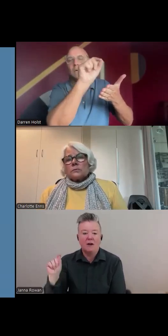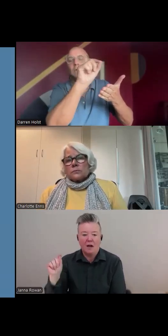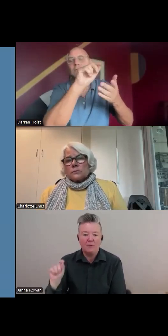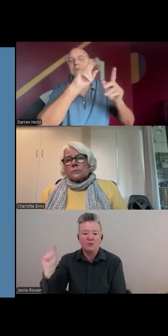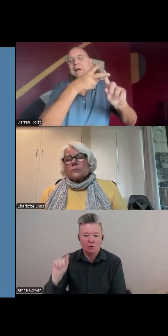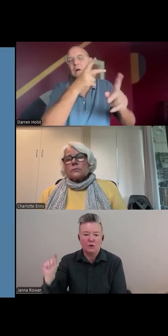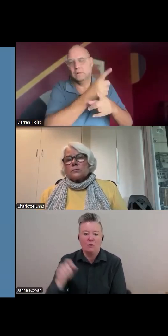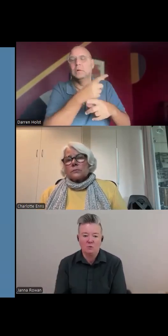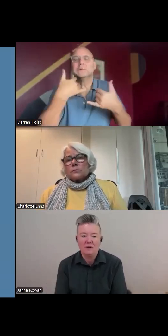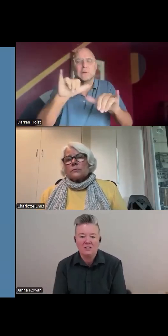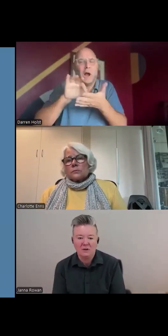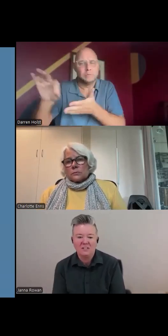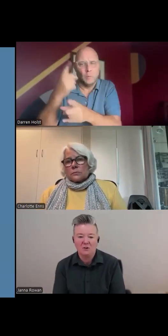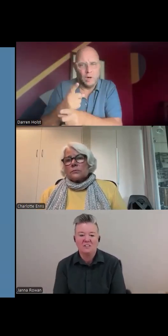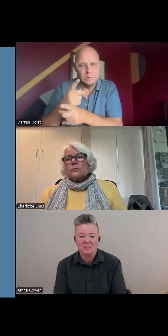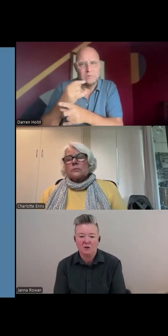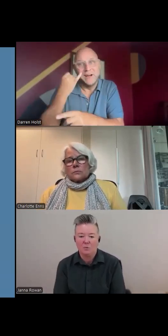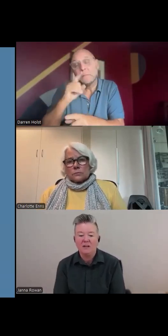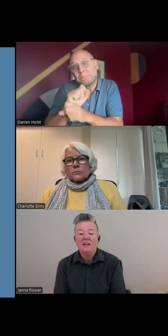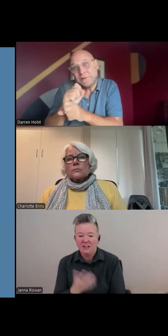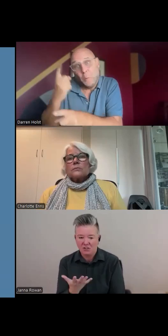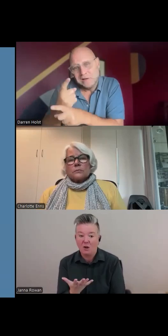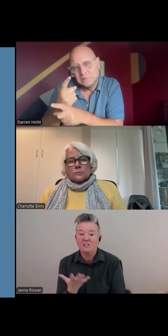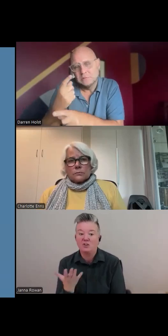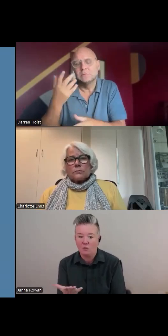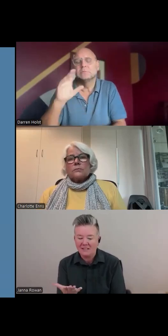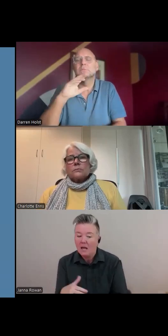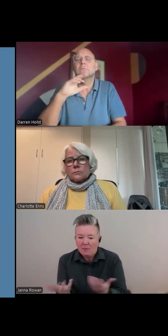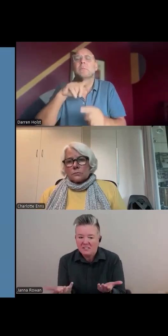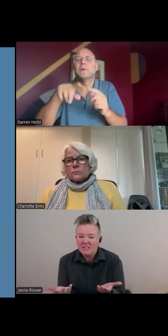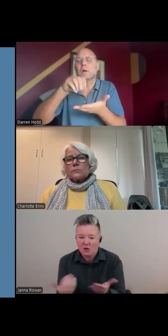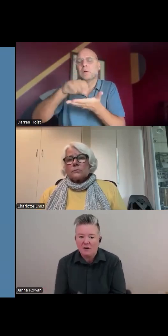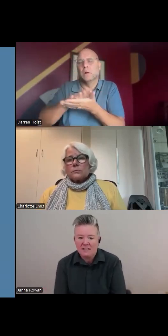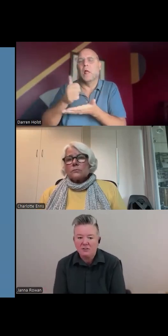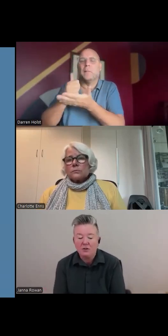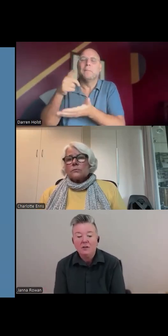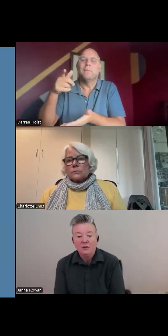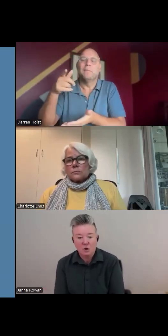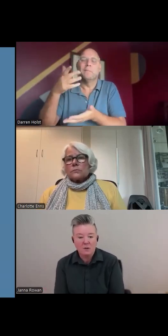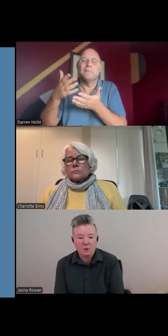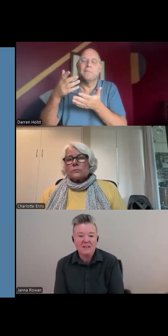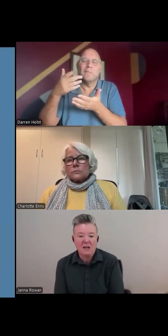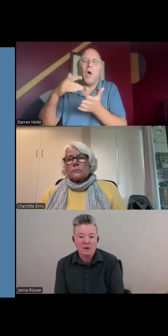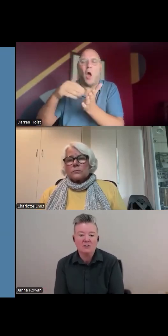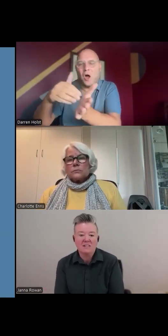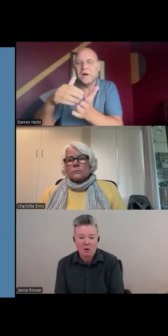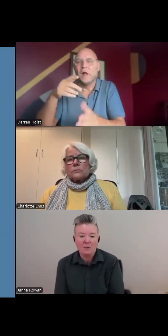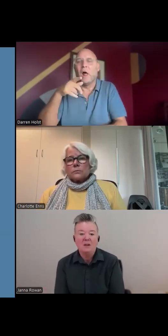You still jot that down, circle it, and then you draw it up and you circle the correct one next to it as far as the second one, and it still counts as correct because it is a correct answer.